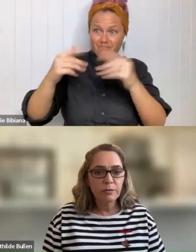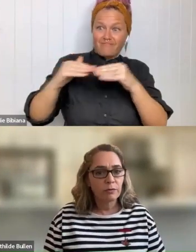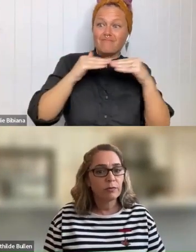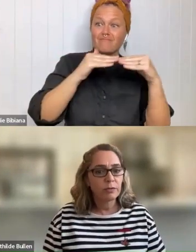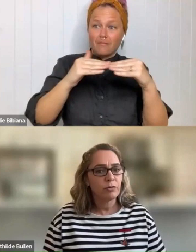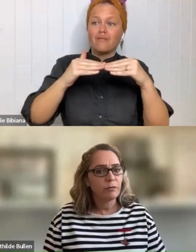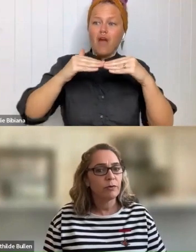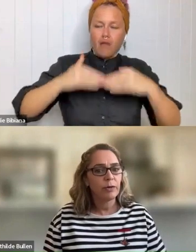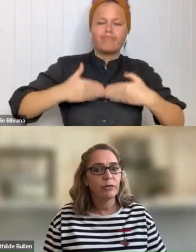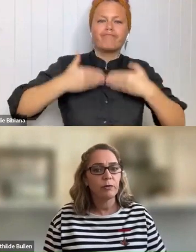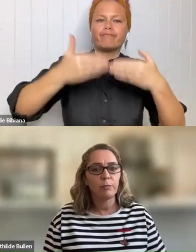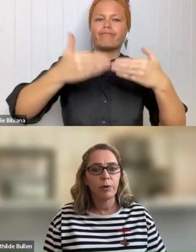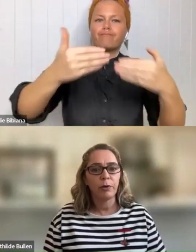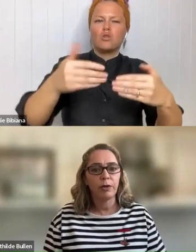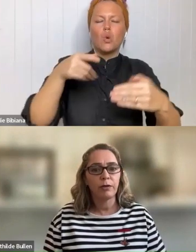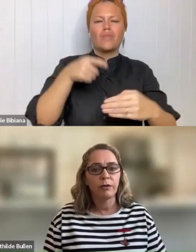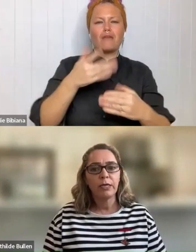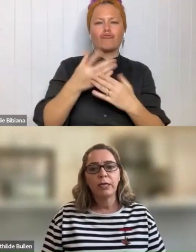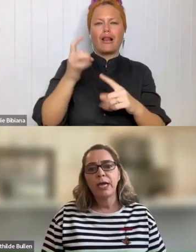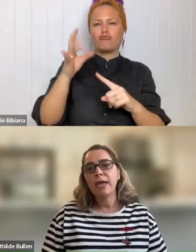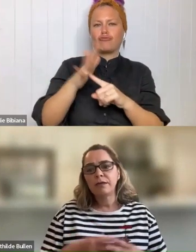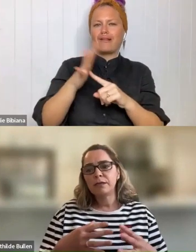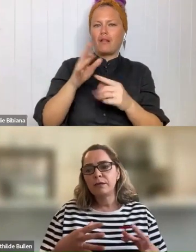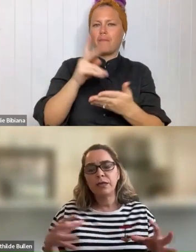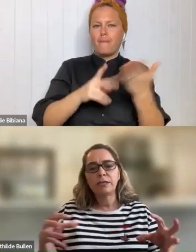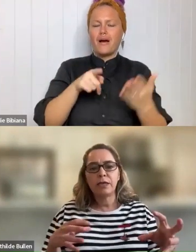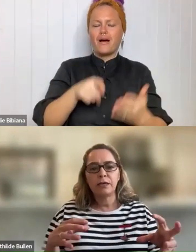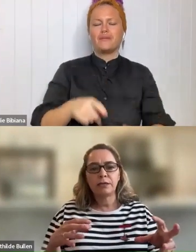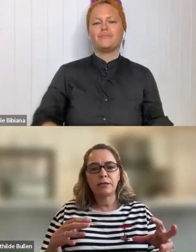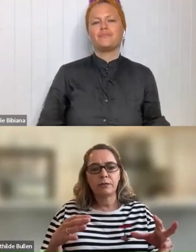also sort of a critical component. And these things